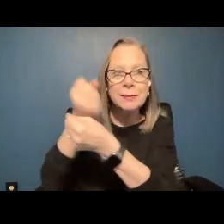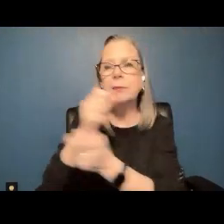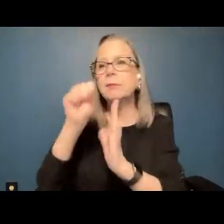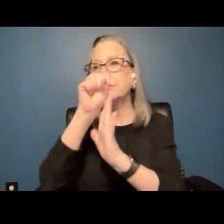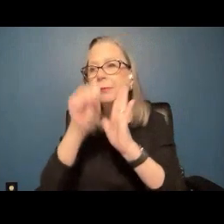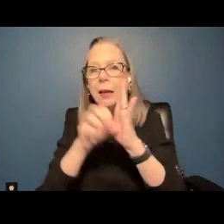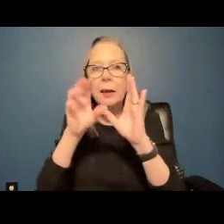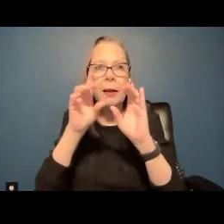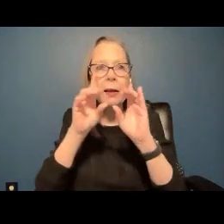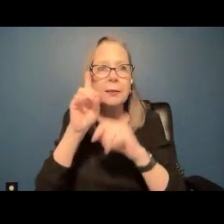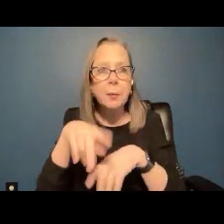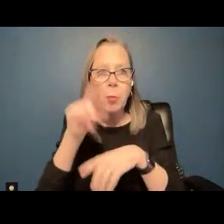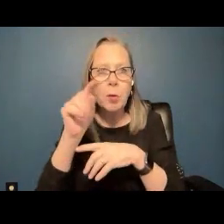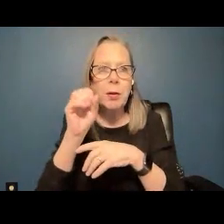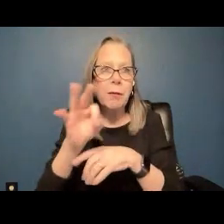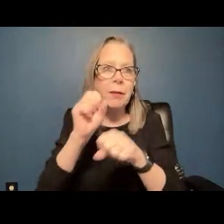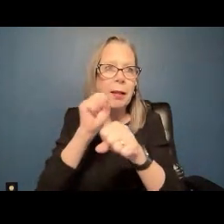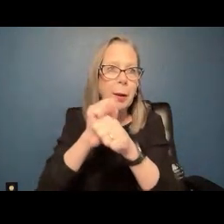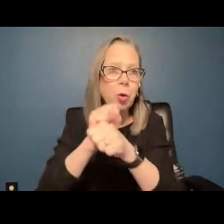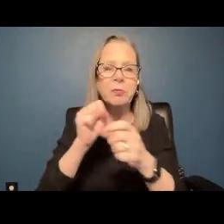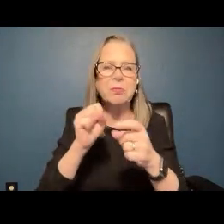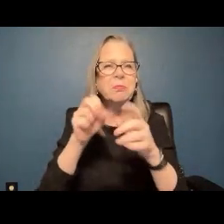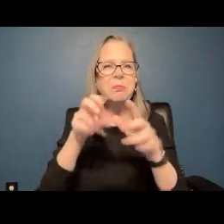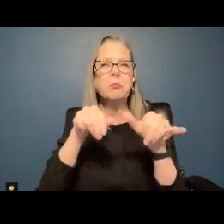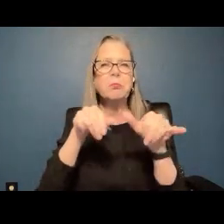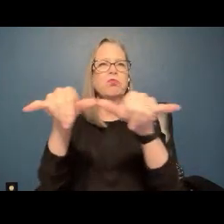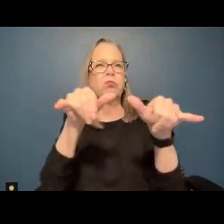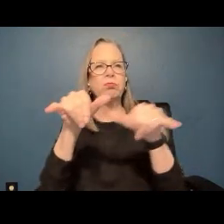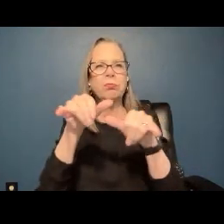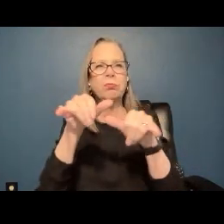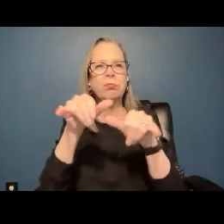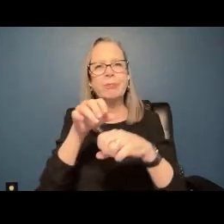These are the kind of standardized occupational definitions that are true